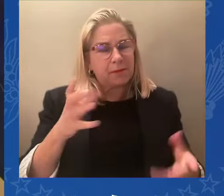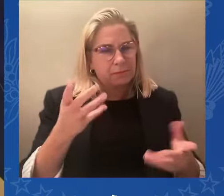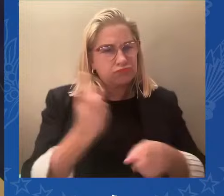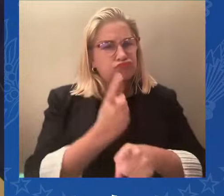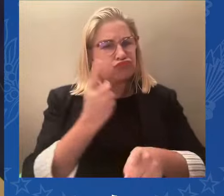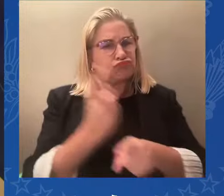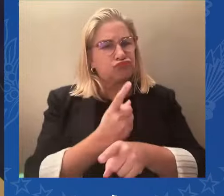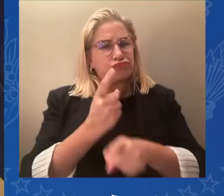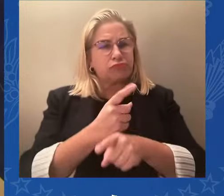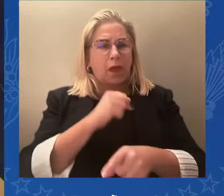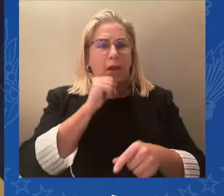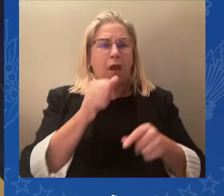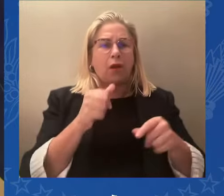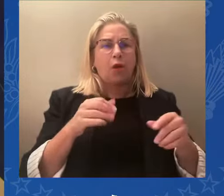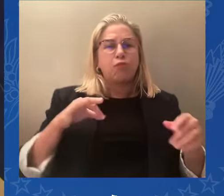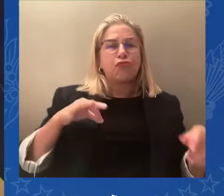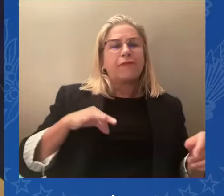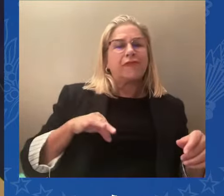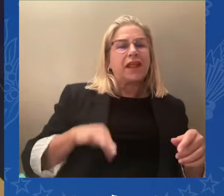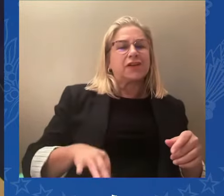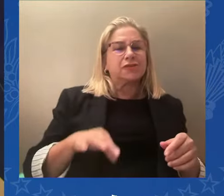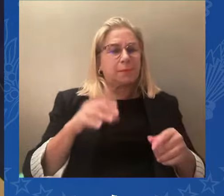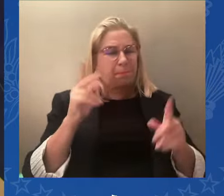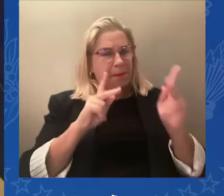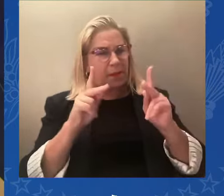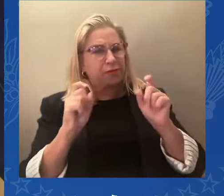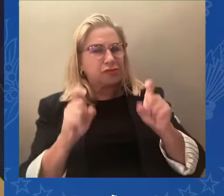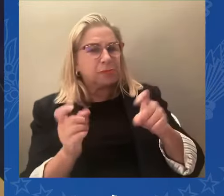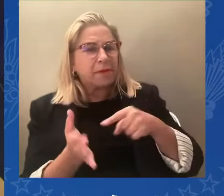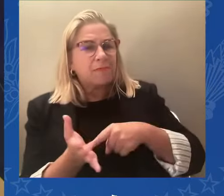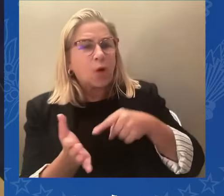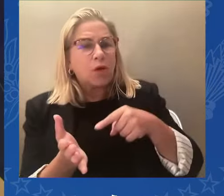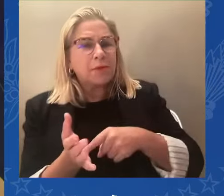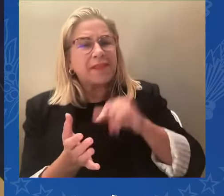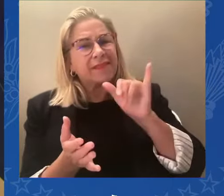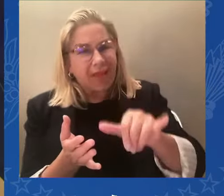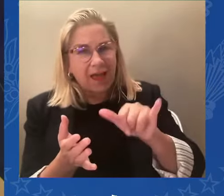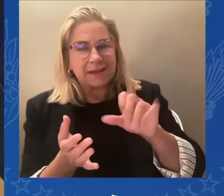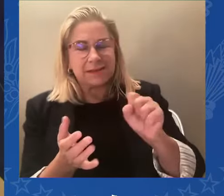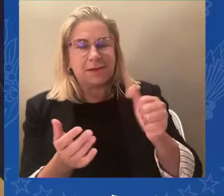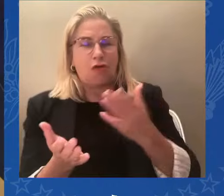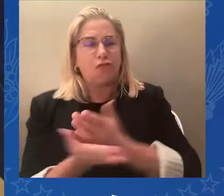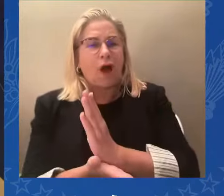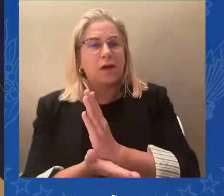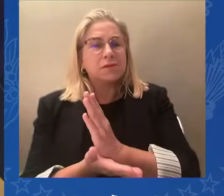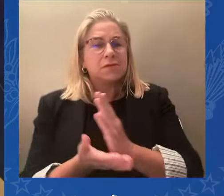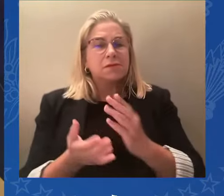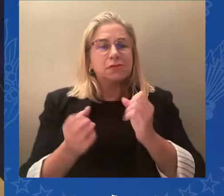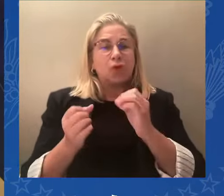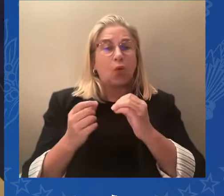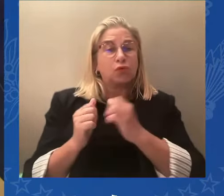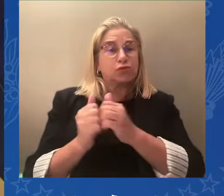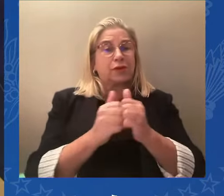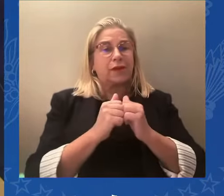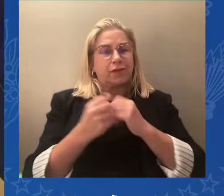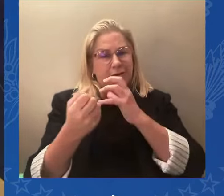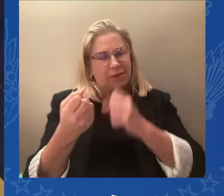the cost of prescription drugs for our seniors and we’ll cap the cost of prescription drugs for all Americans.